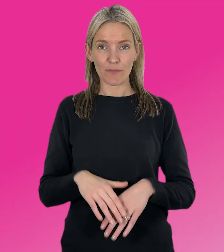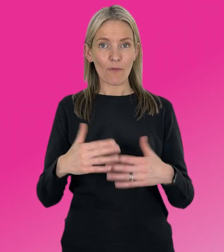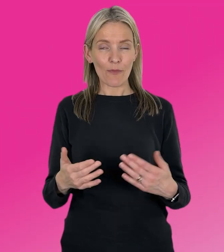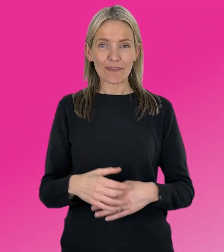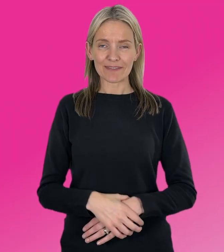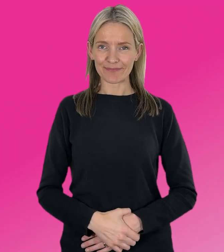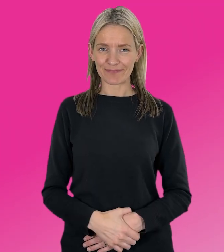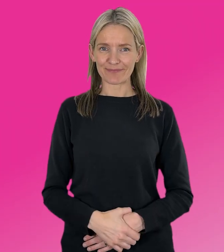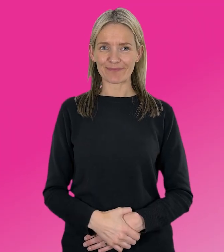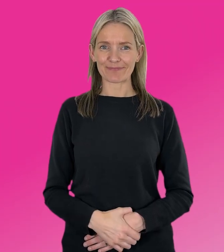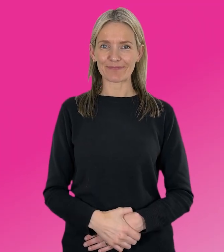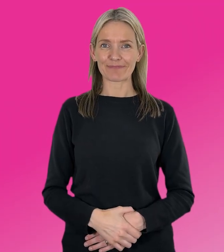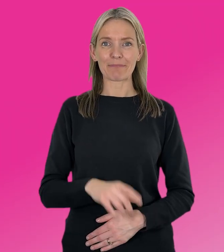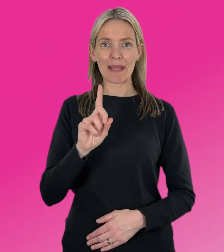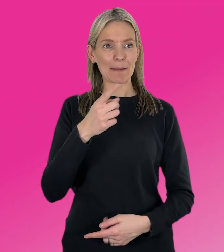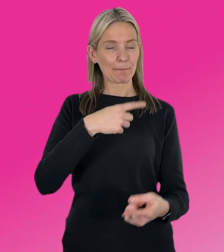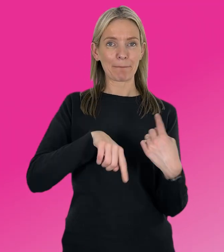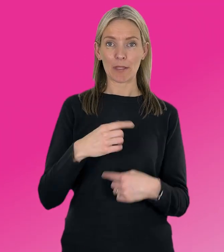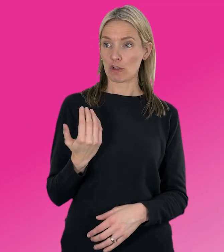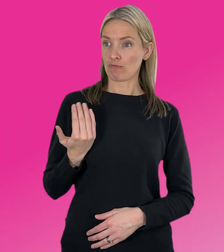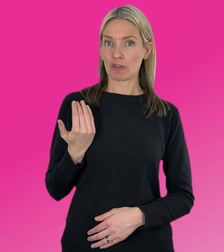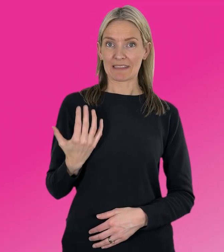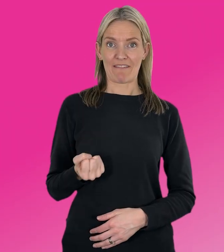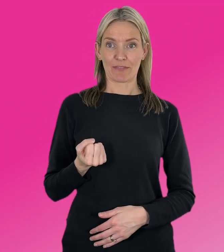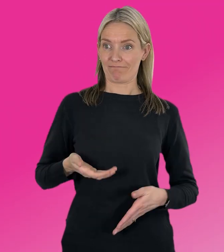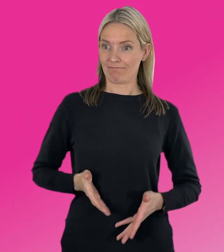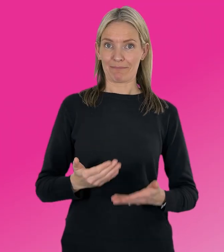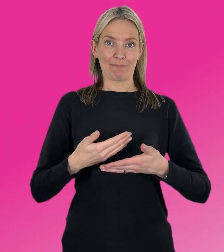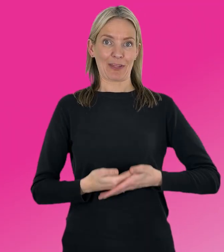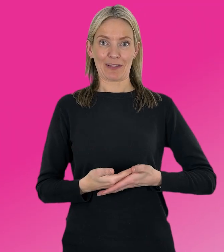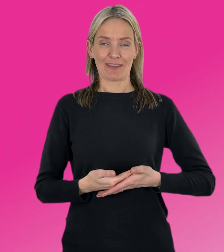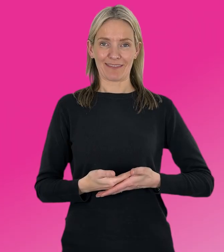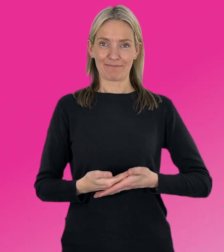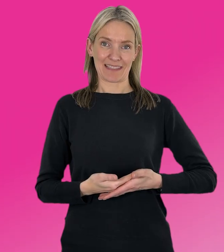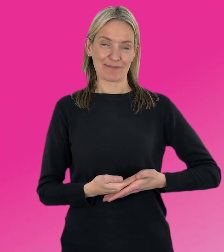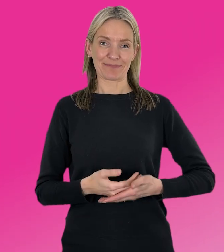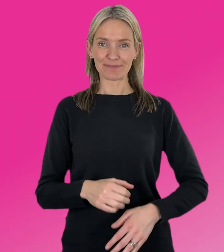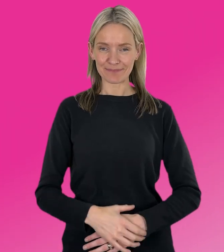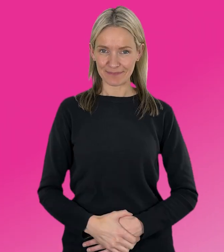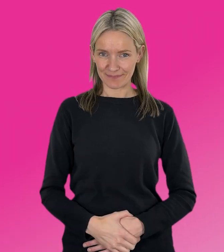• People who have recently given birth